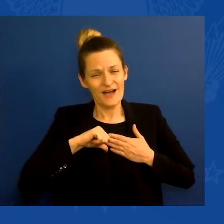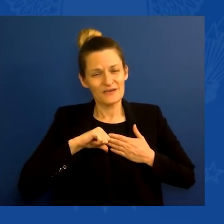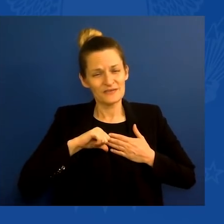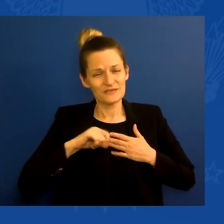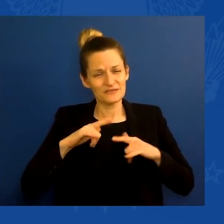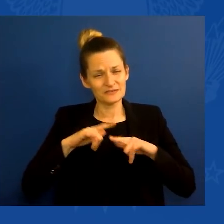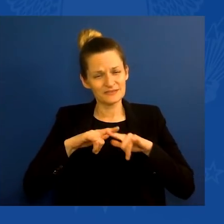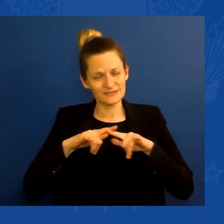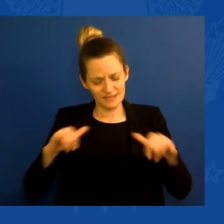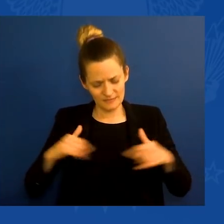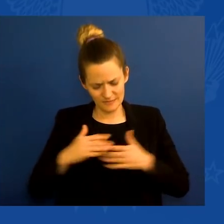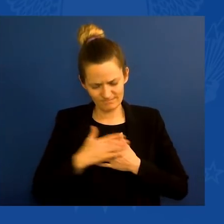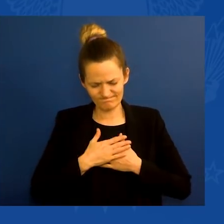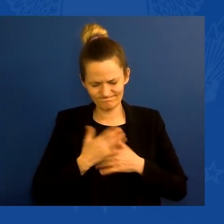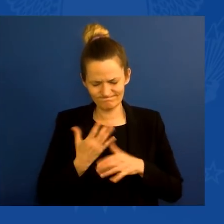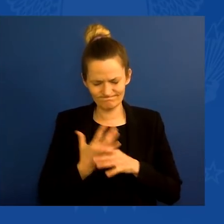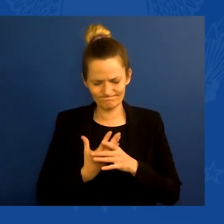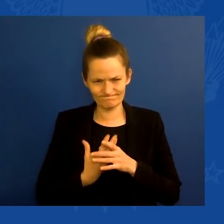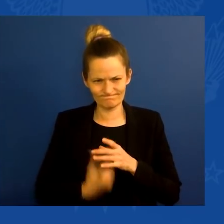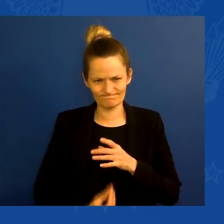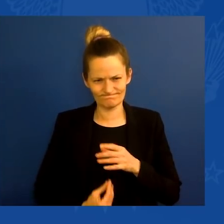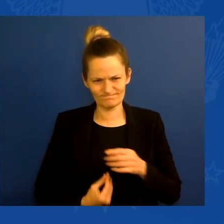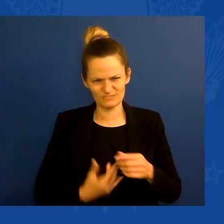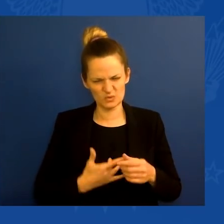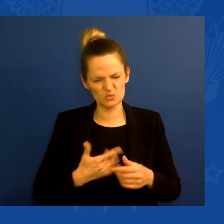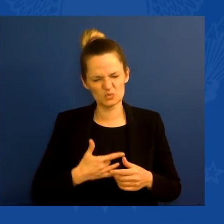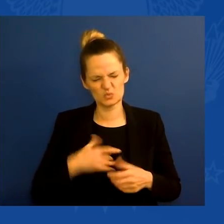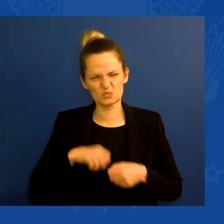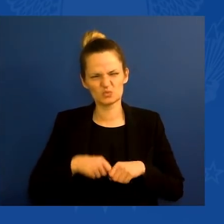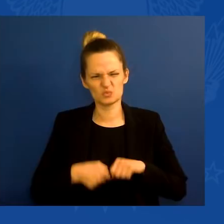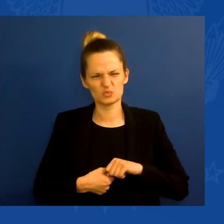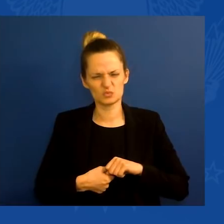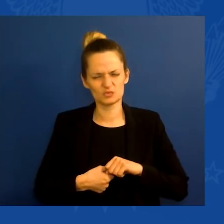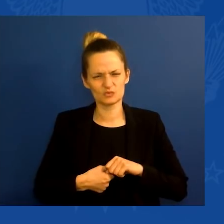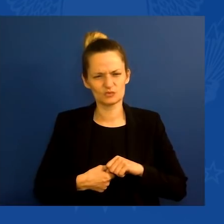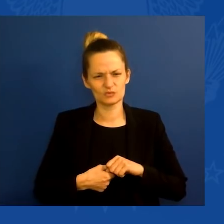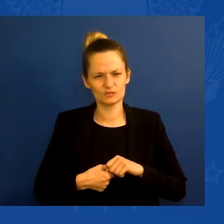I want to thank the families that are here. It really takes courage to show up,